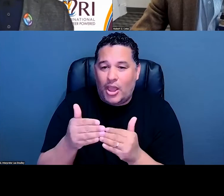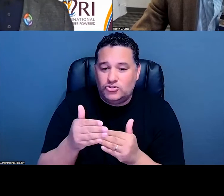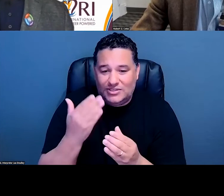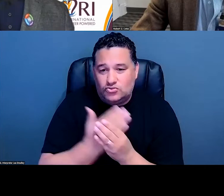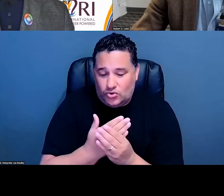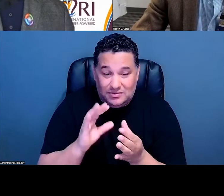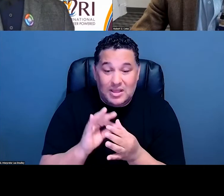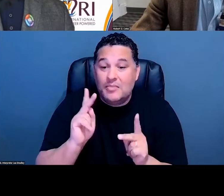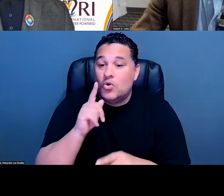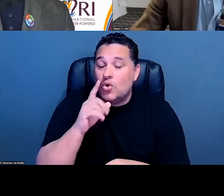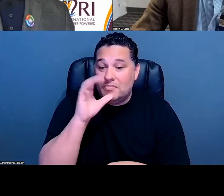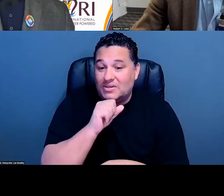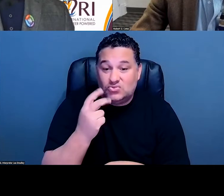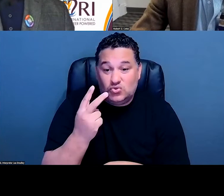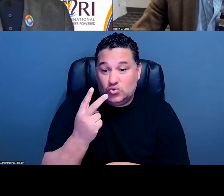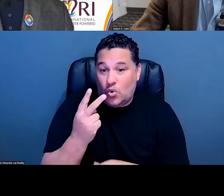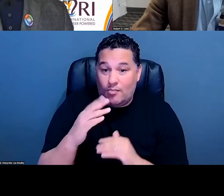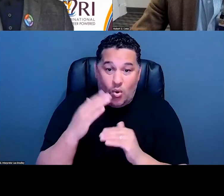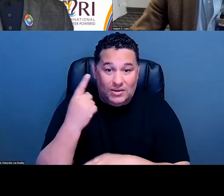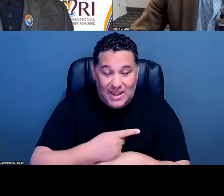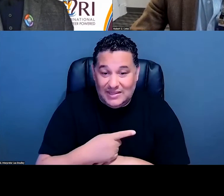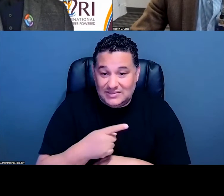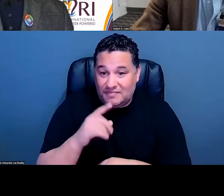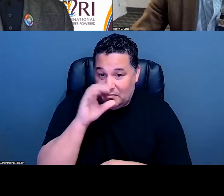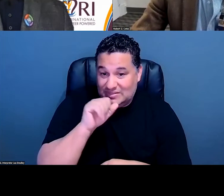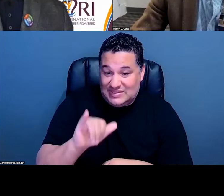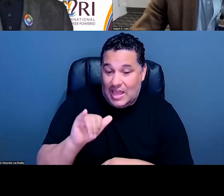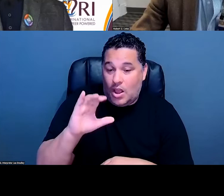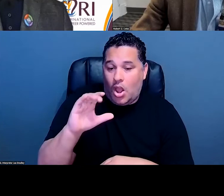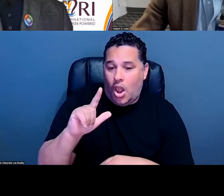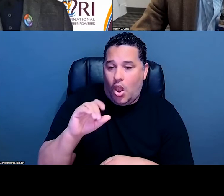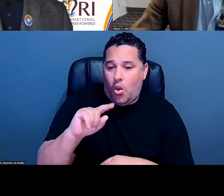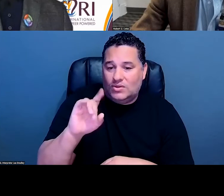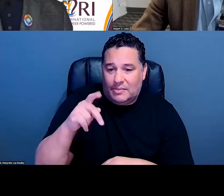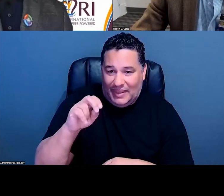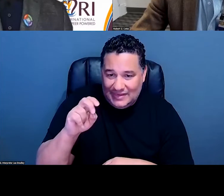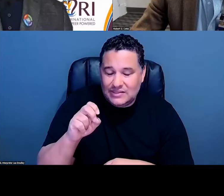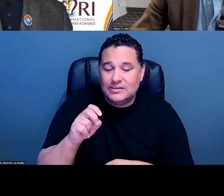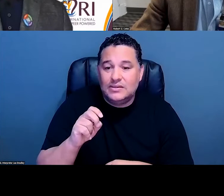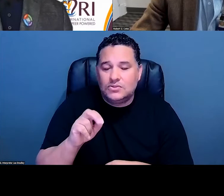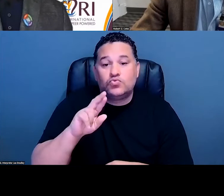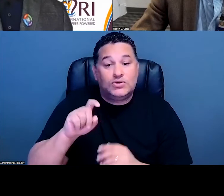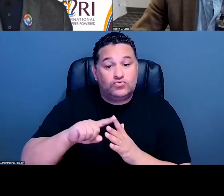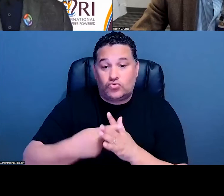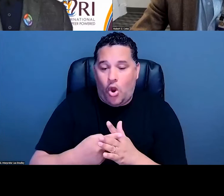. U.S. PACKAGE INSERT RECOMMENDS FOR PEOPLE WHO HAVE HAD , TWO OR MORE DAYS OF MISSED